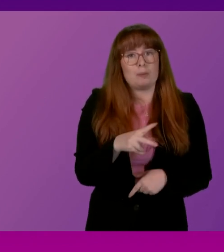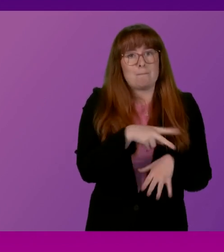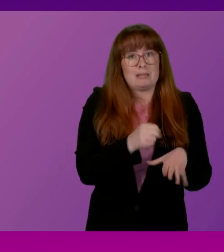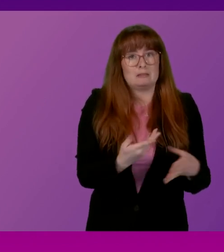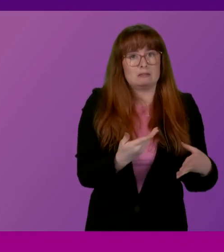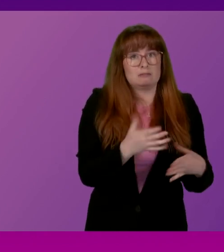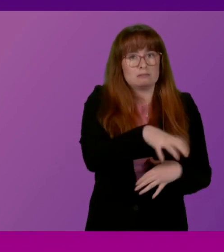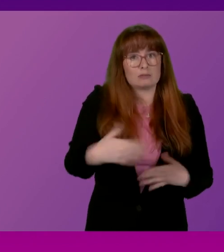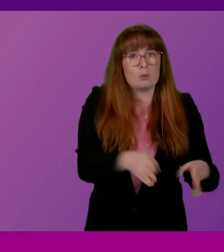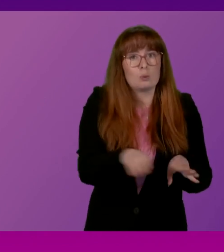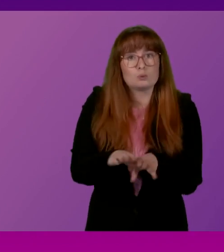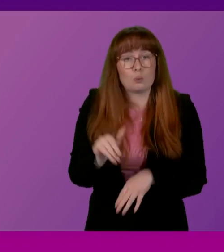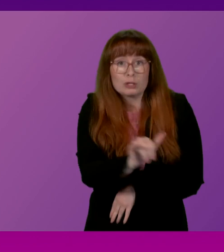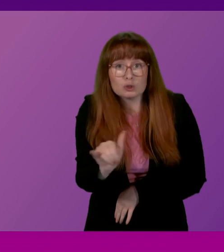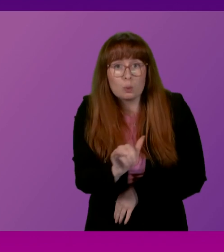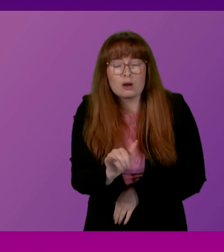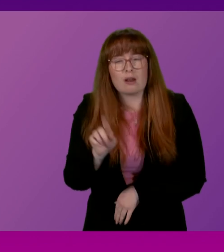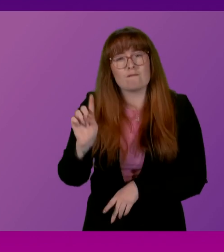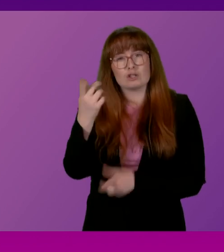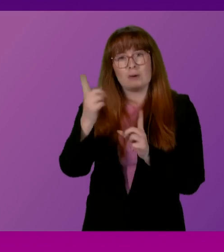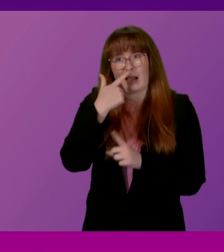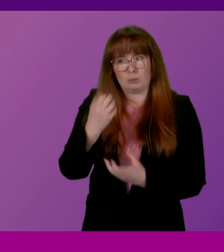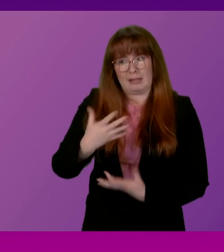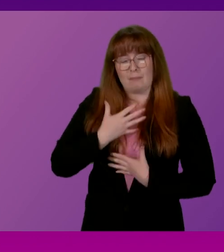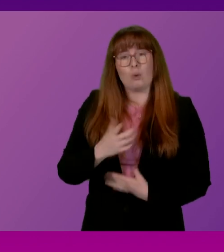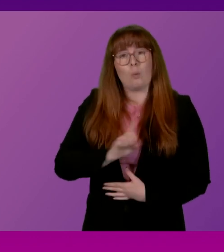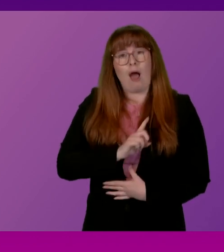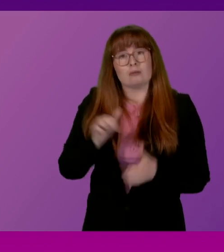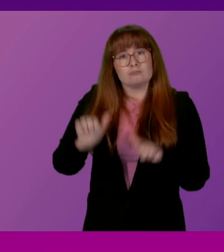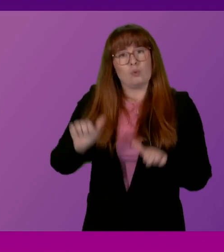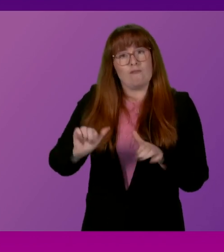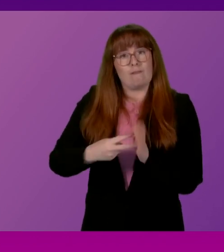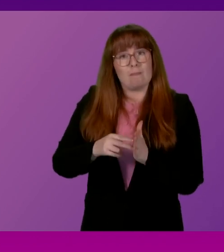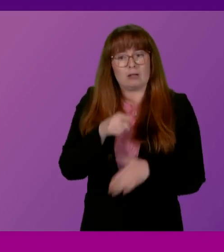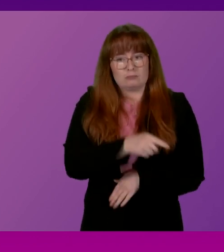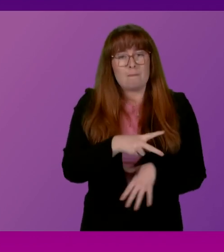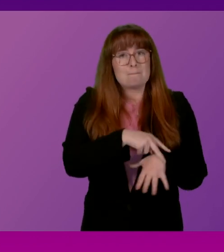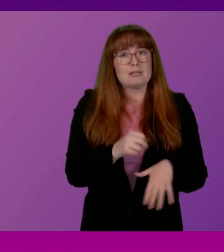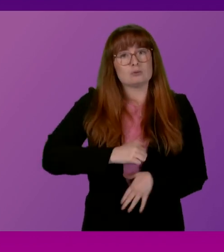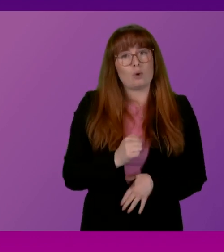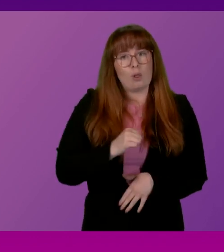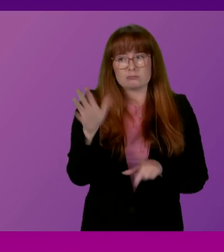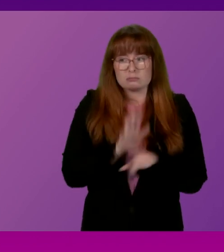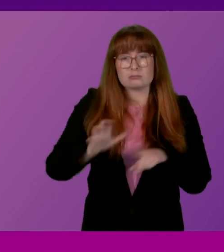Will the First Minister tell us why he approves of the plans to decimate the police presence in Scotland’s communities?